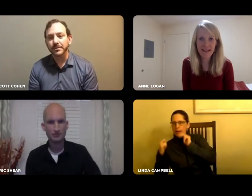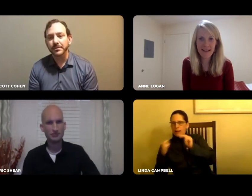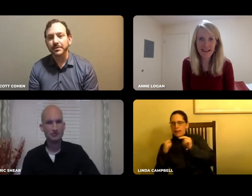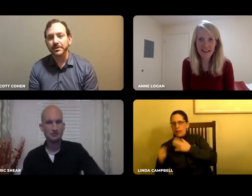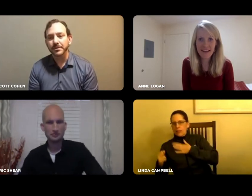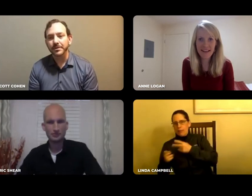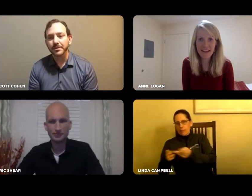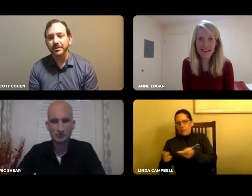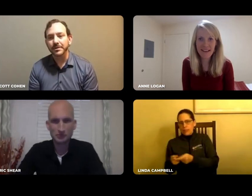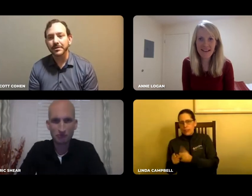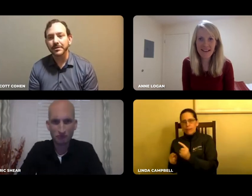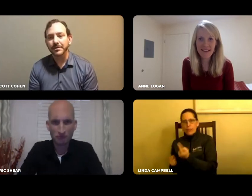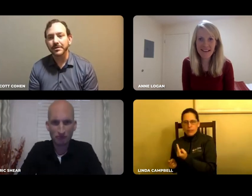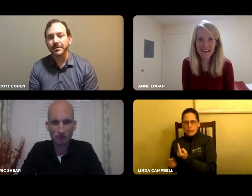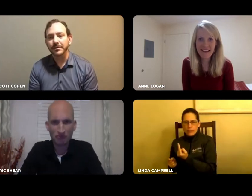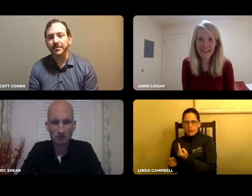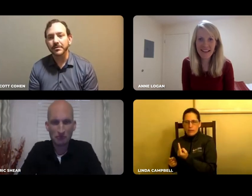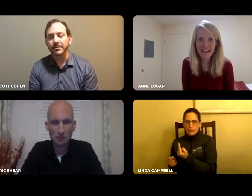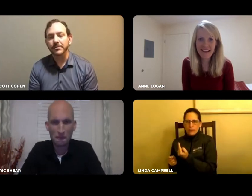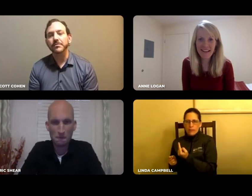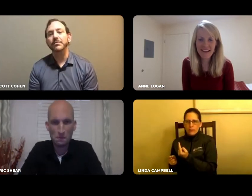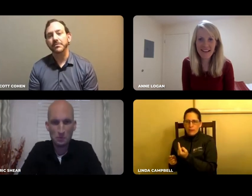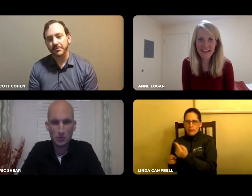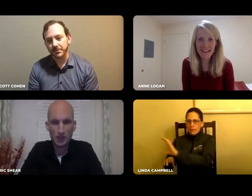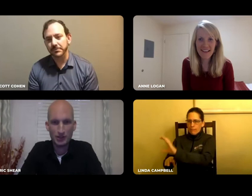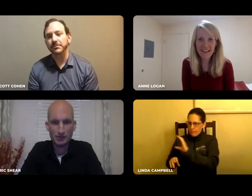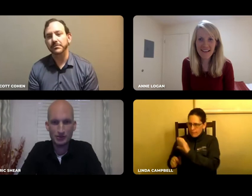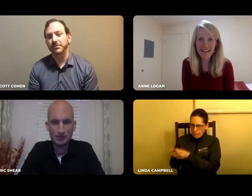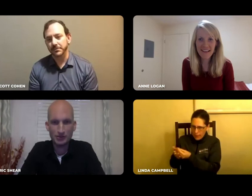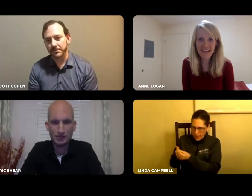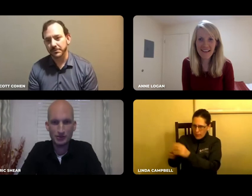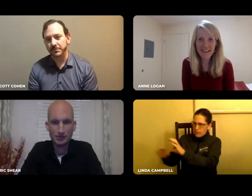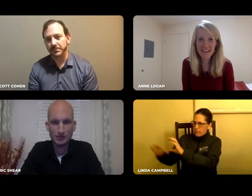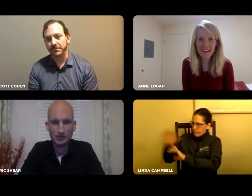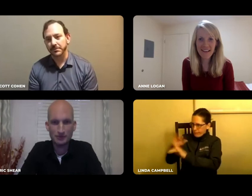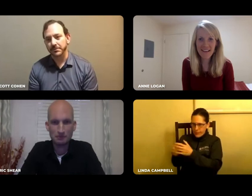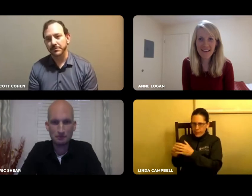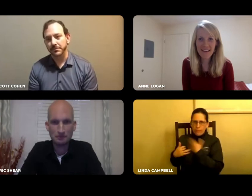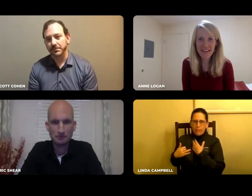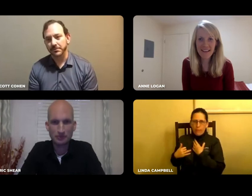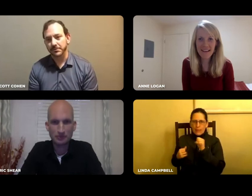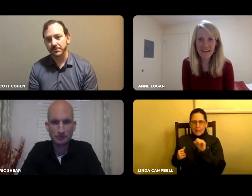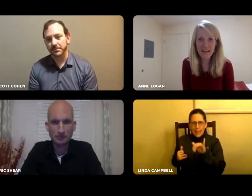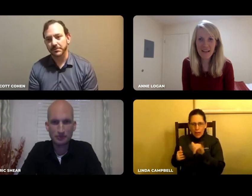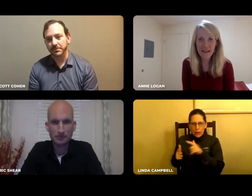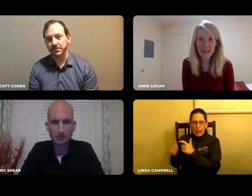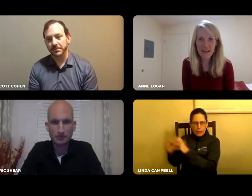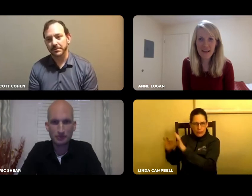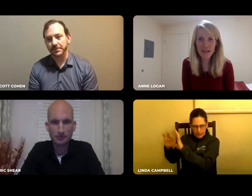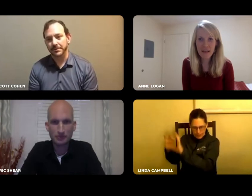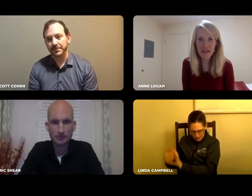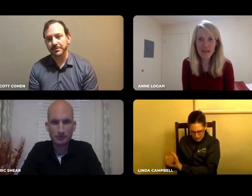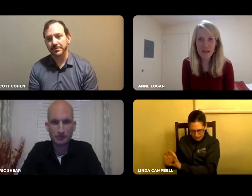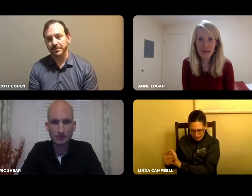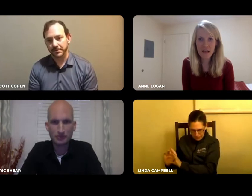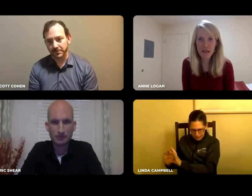I had to argue my position first and argue to get what I needed